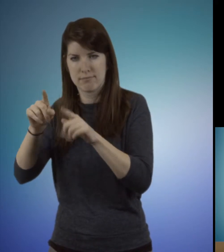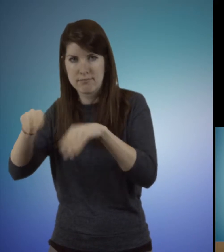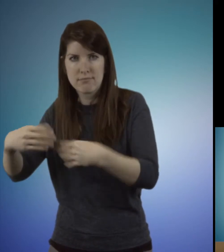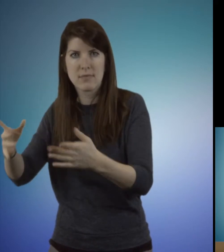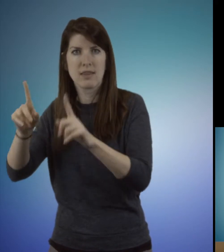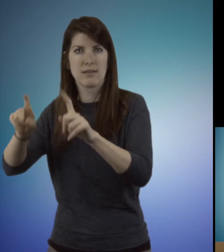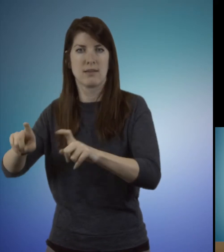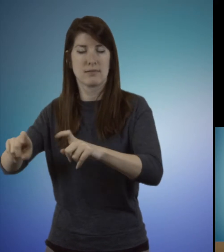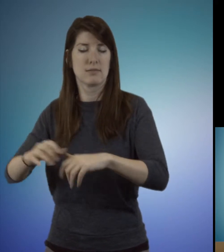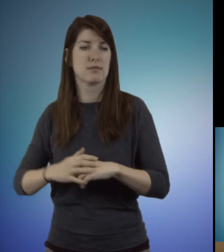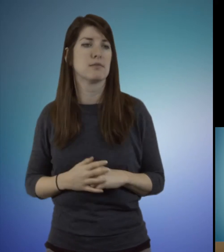to a child when administering the test.